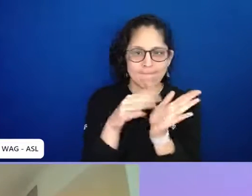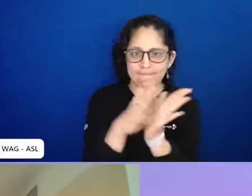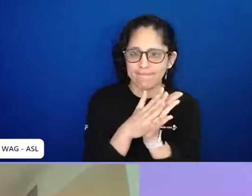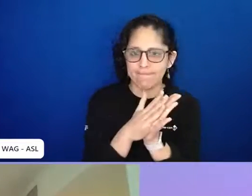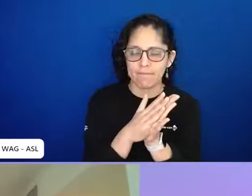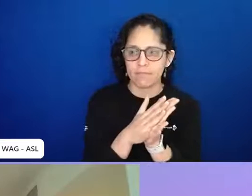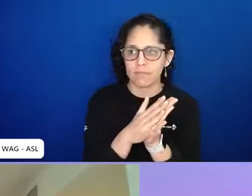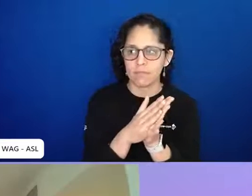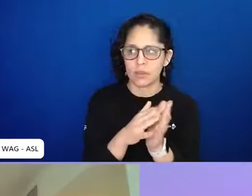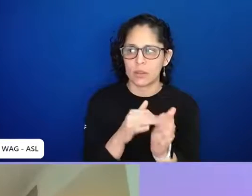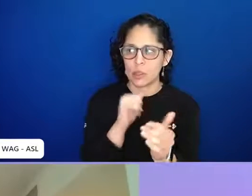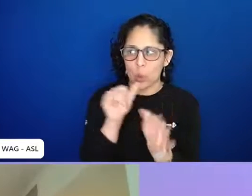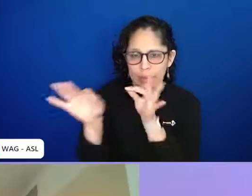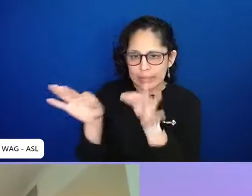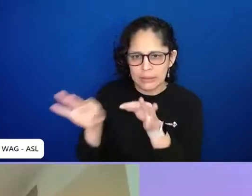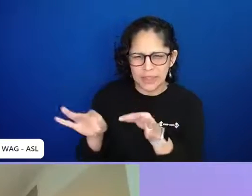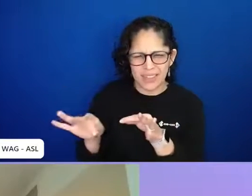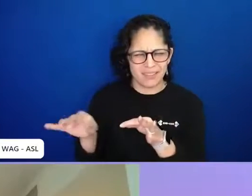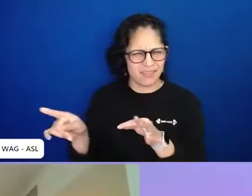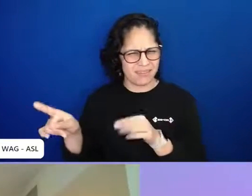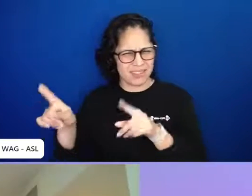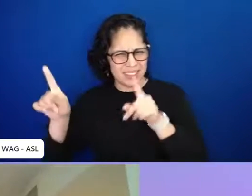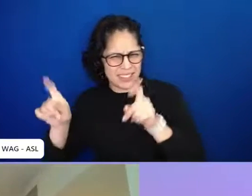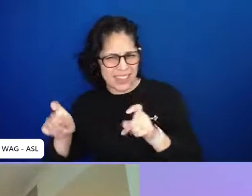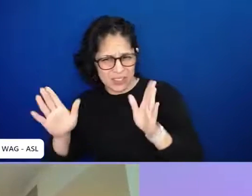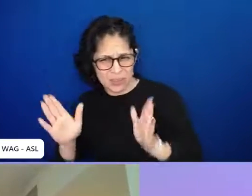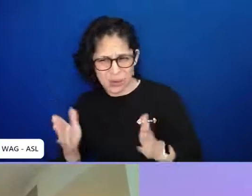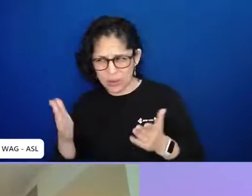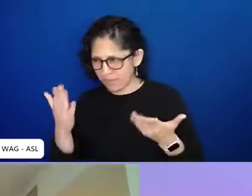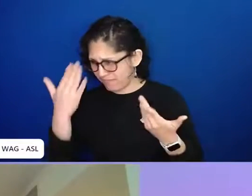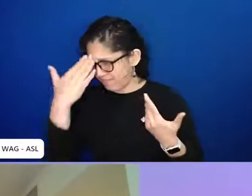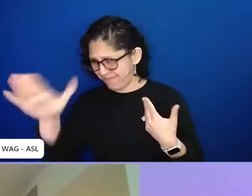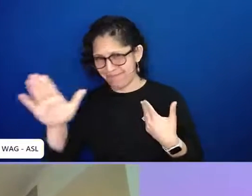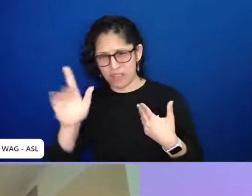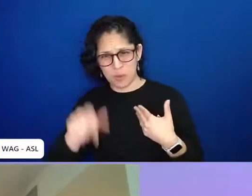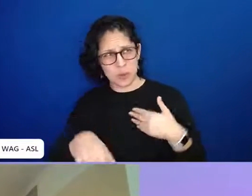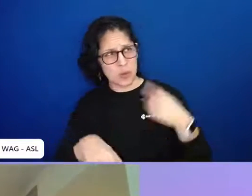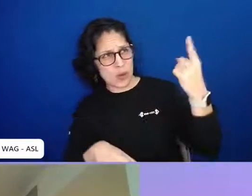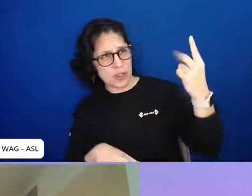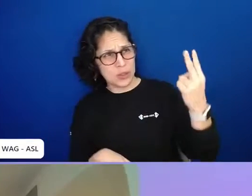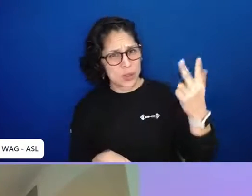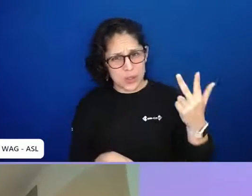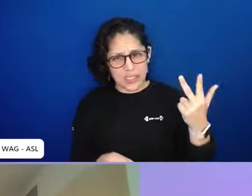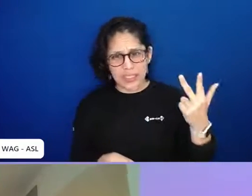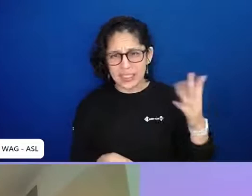customer confirms that. But if there is no documentation, if it's not stated anywhere, then how is the test you're